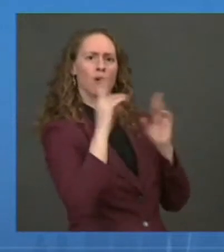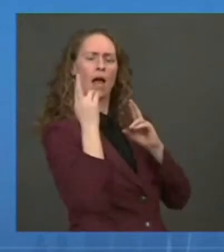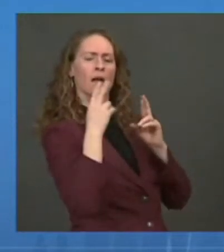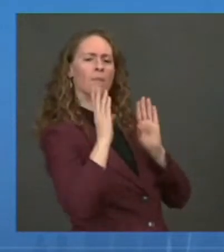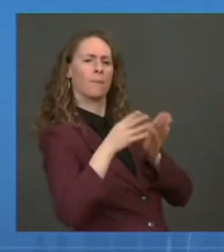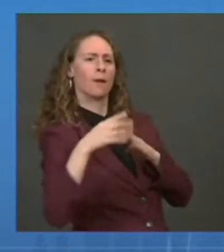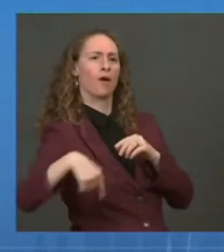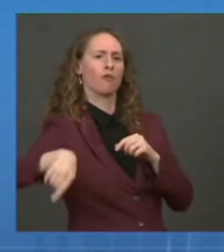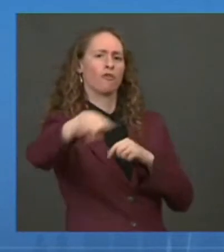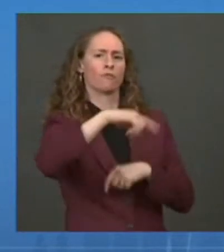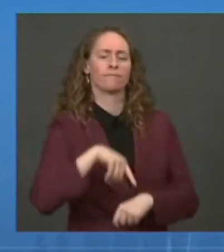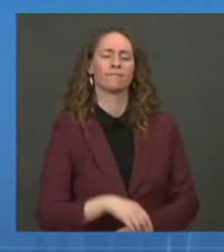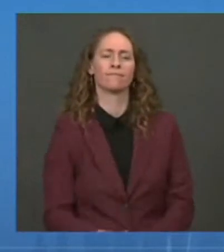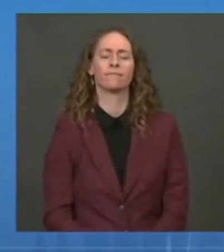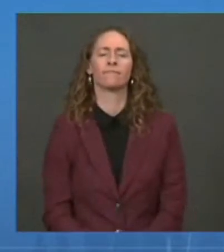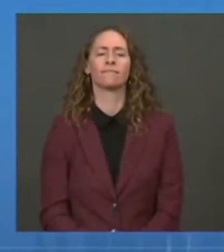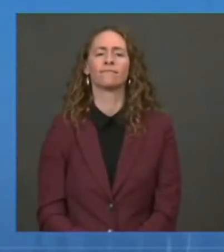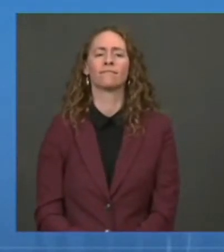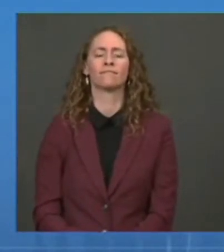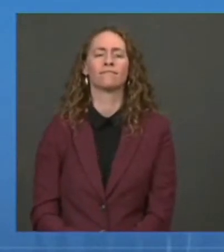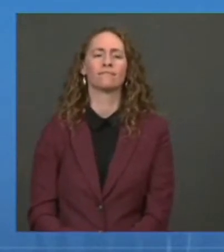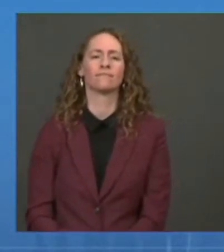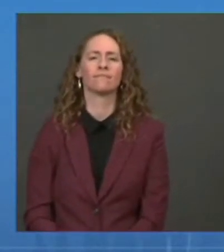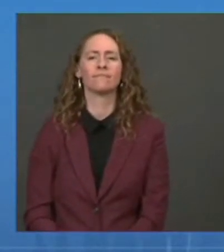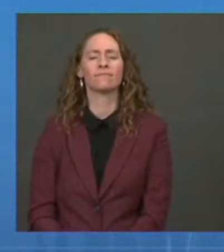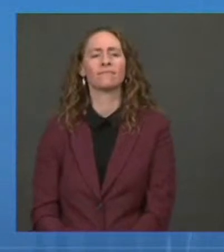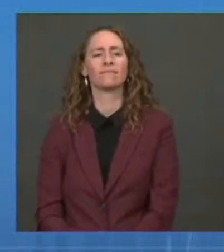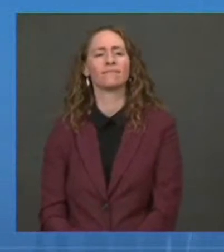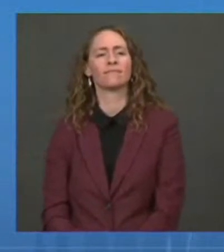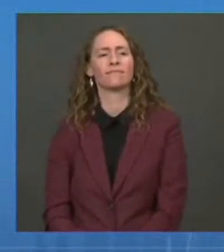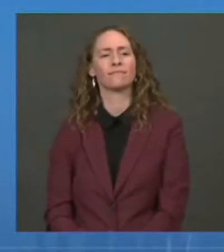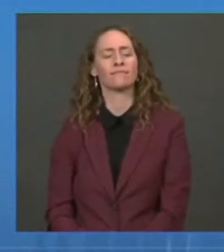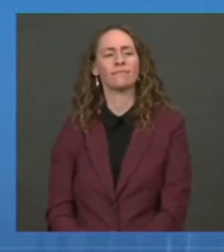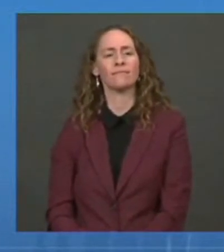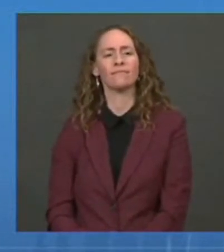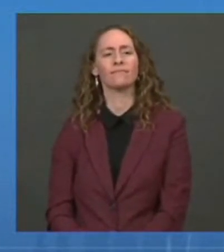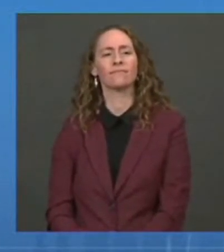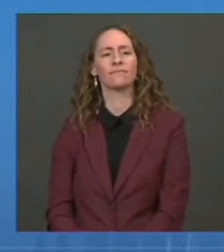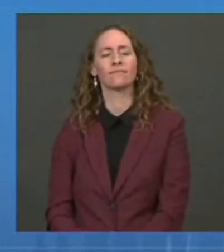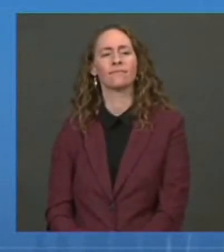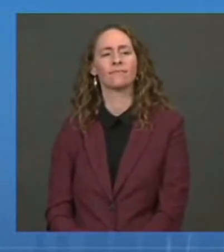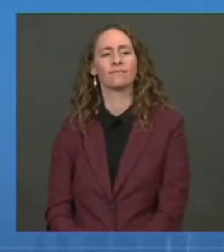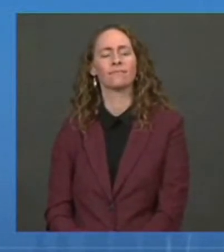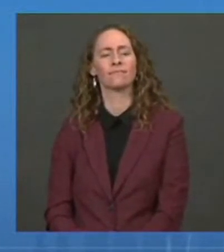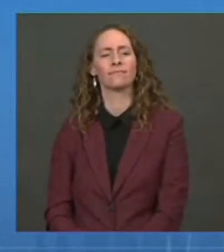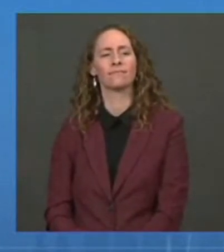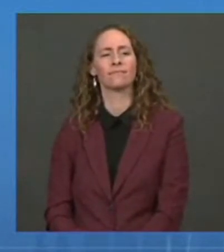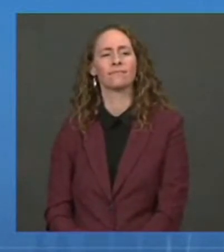THE PRESIDENT'S PLAN IS ROBUST. WE'RE USING EVERY TOOL AT OUR